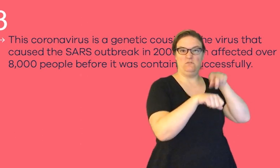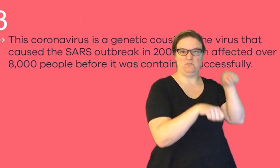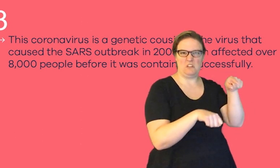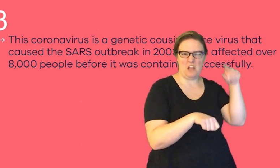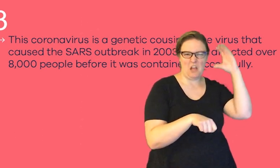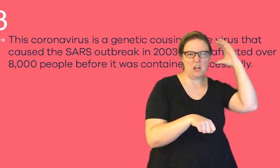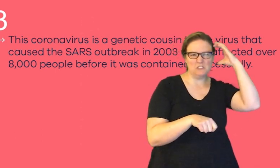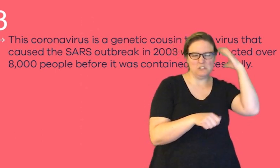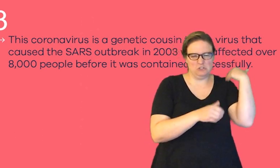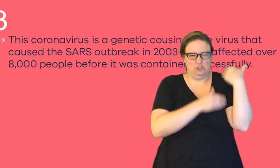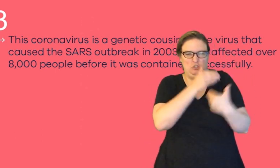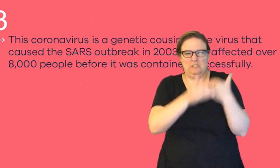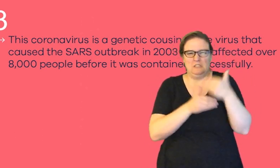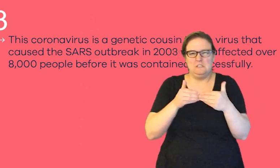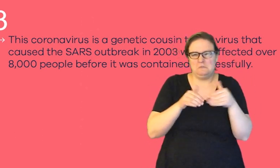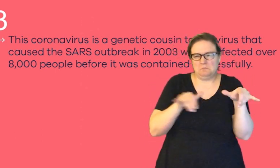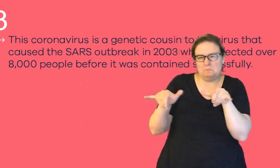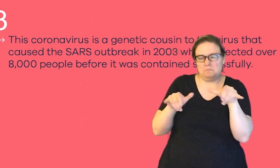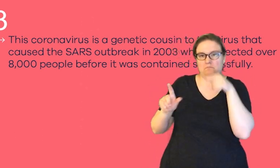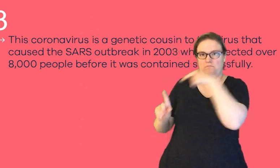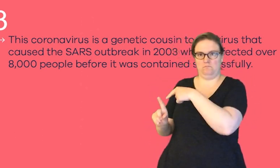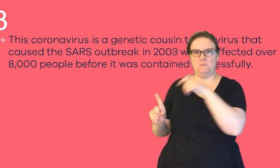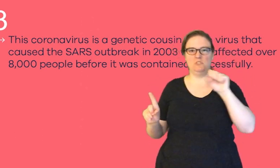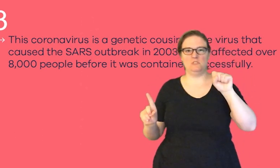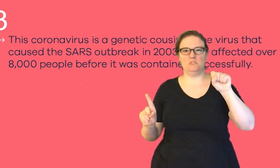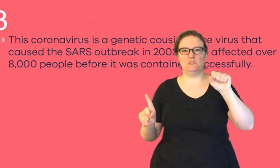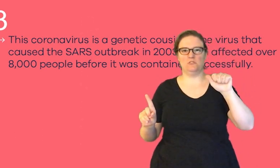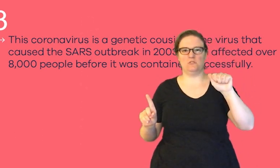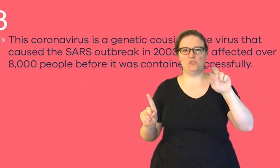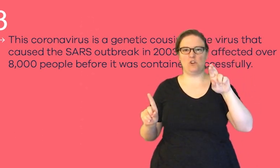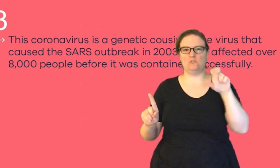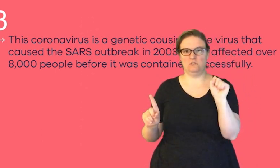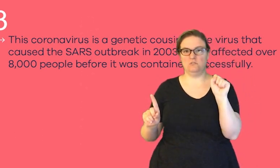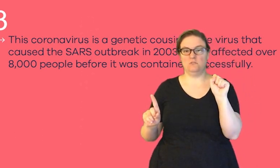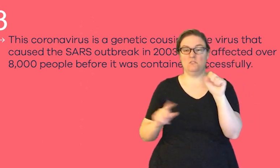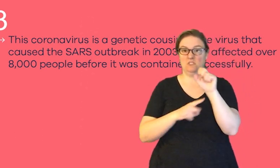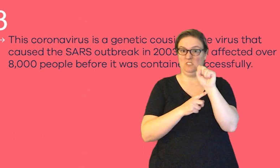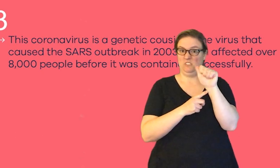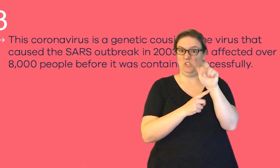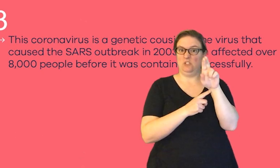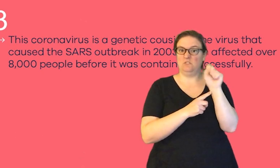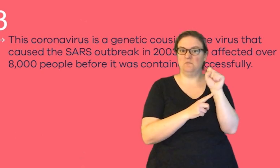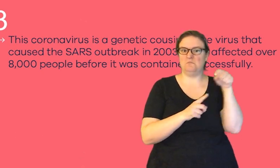This coronavirus is a genetic cousin to the virus that caused